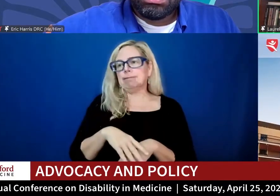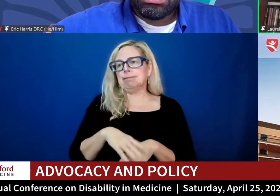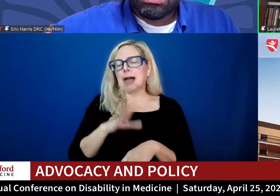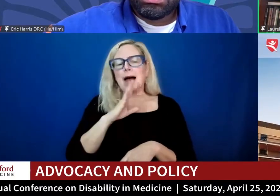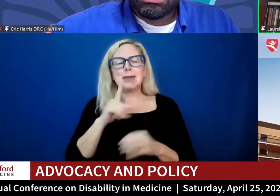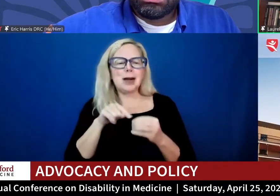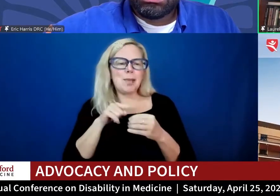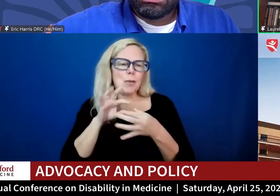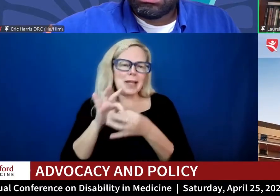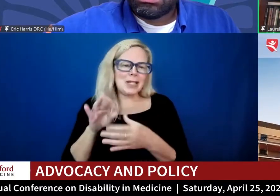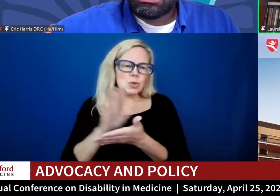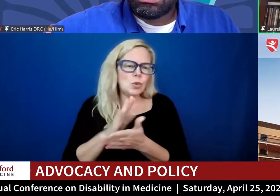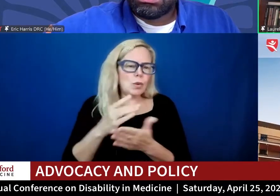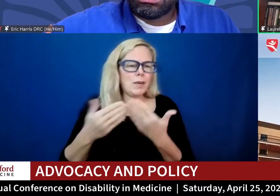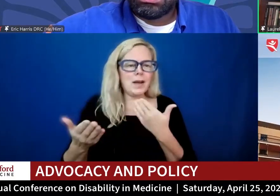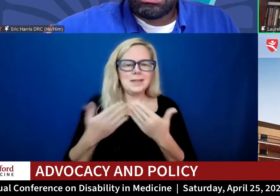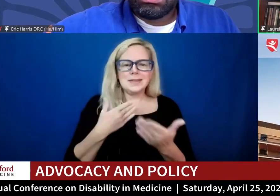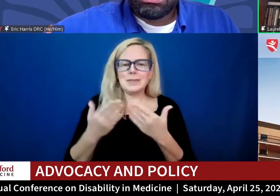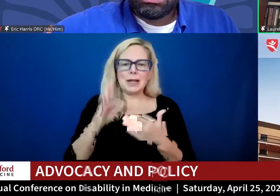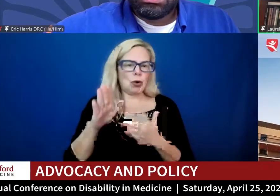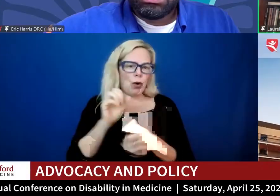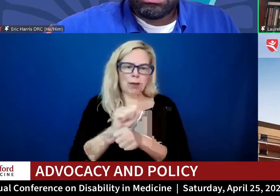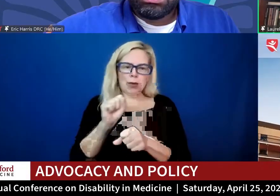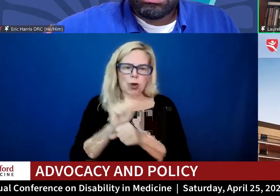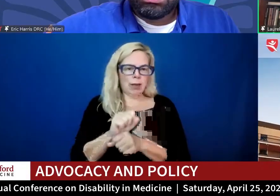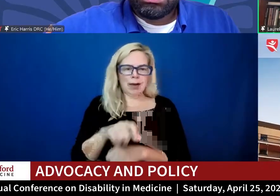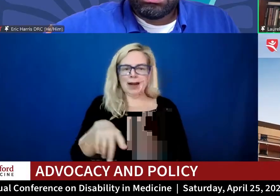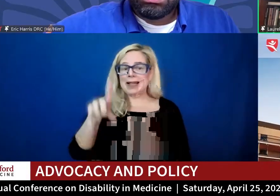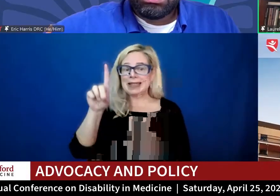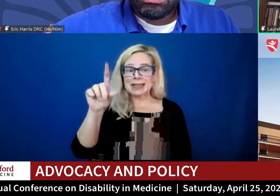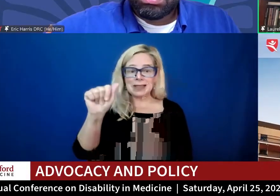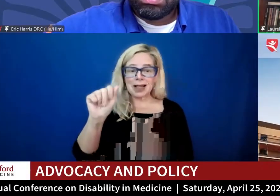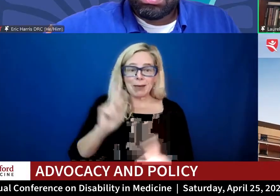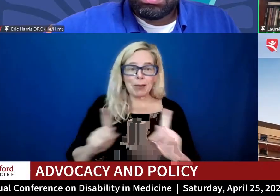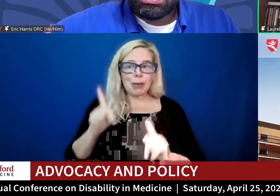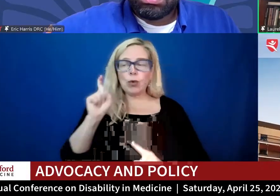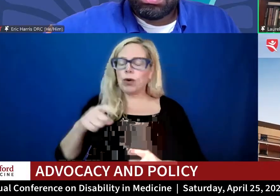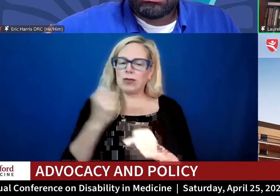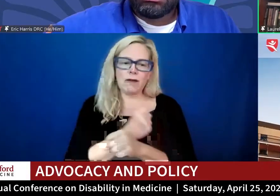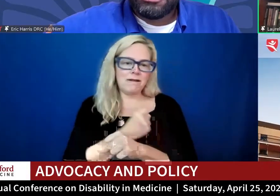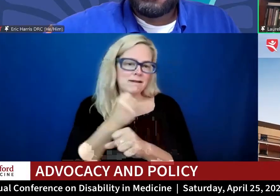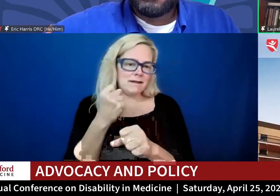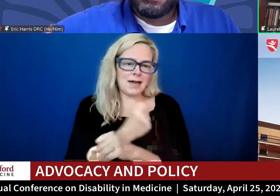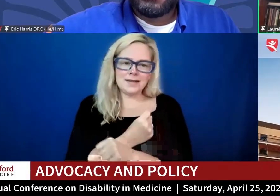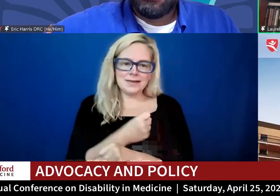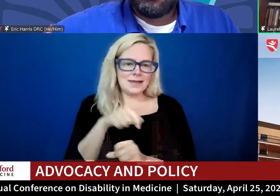um employment. Disabled people, we often have to fight the systems that we're within that